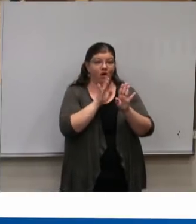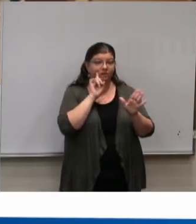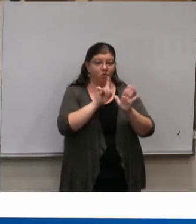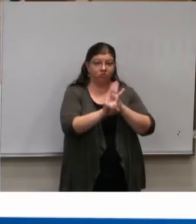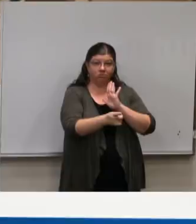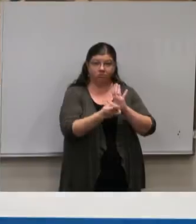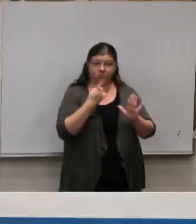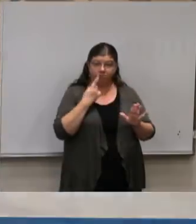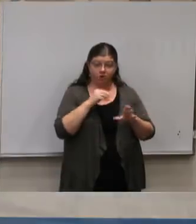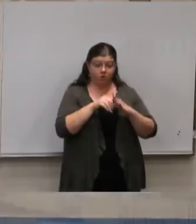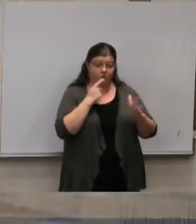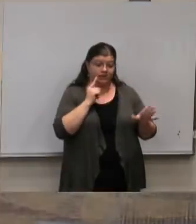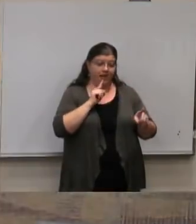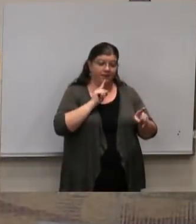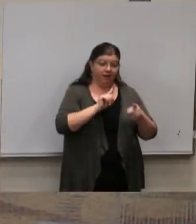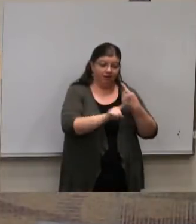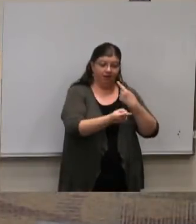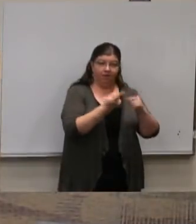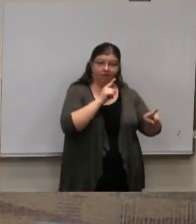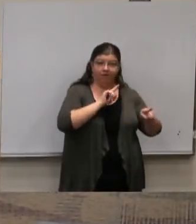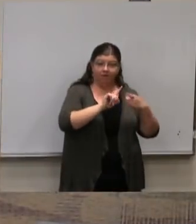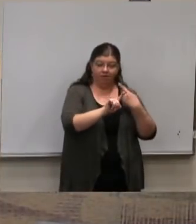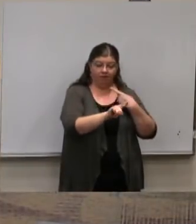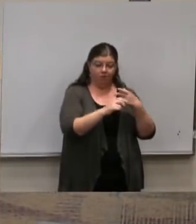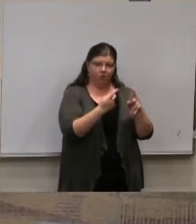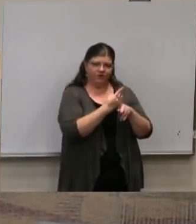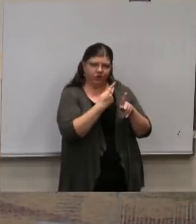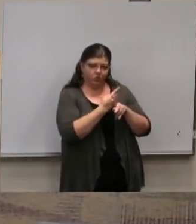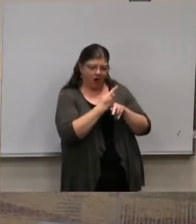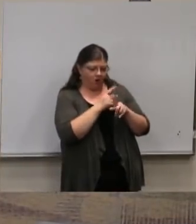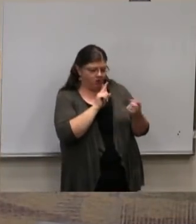students coming in and out of that door. We would have to figure out a way, I mean it would be